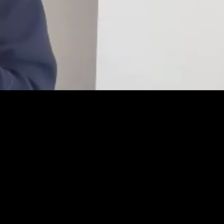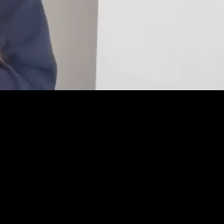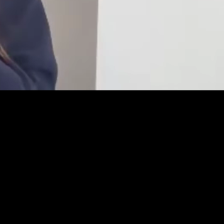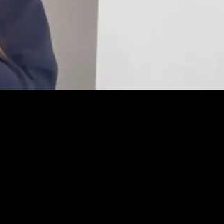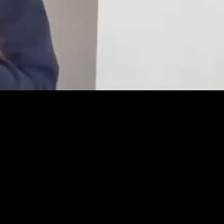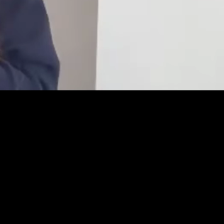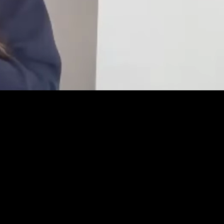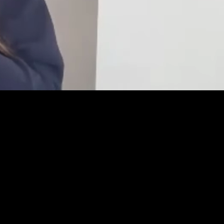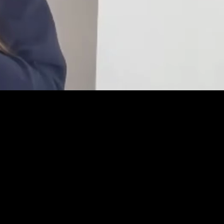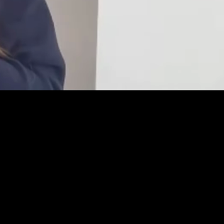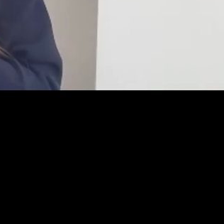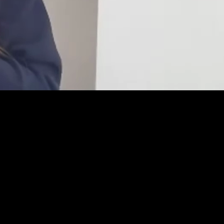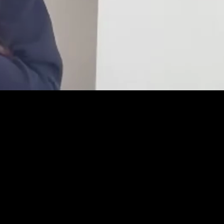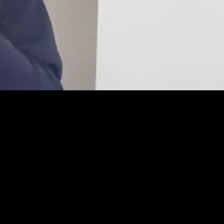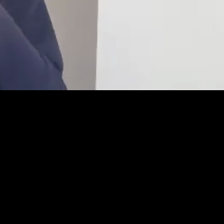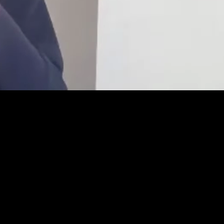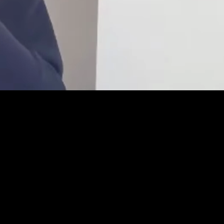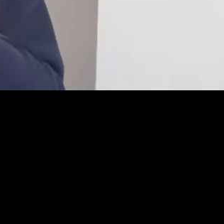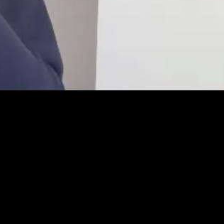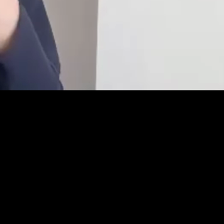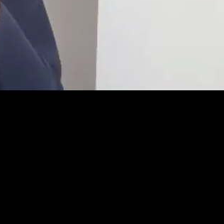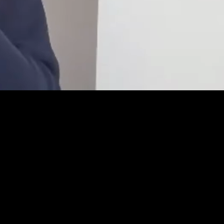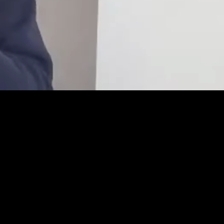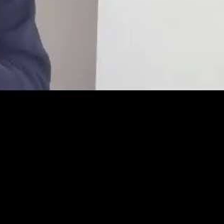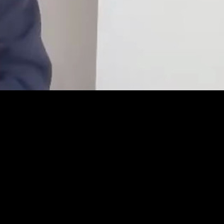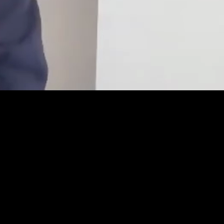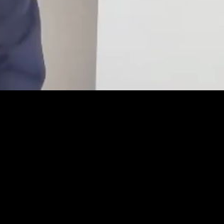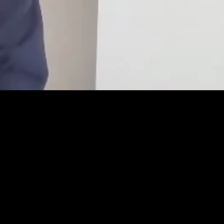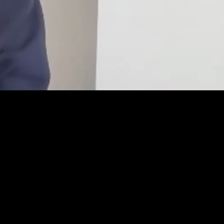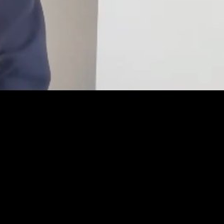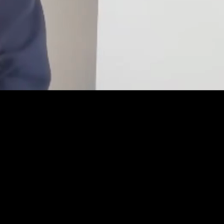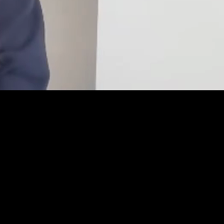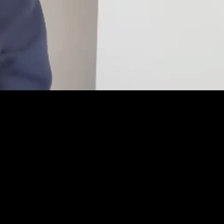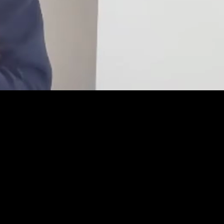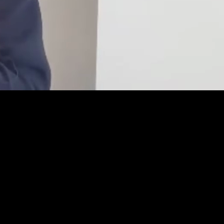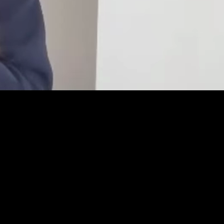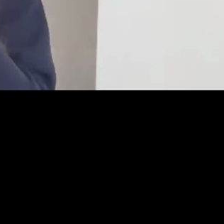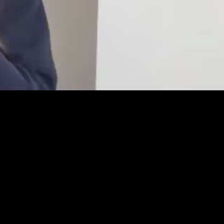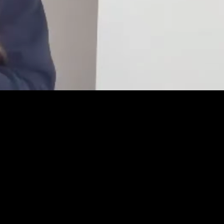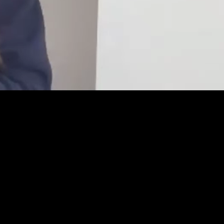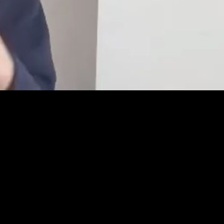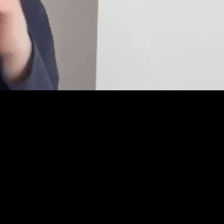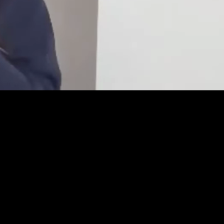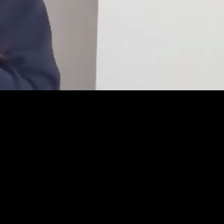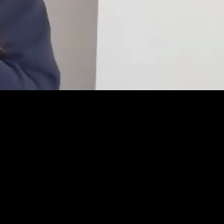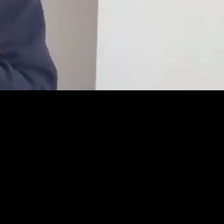and are adhering to everything with regards, making sure your digital footprint,